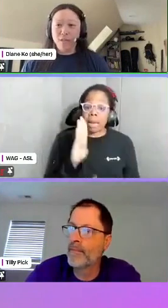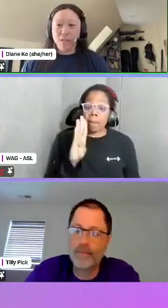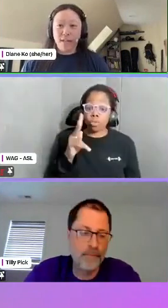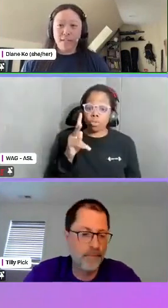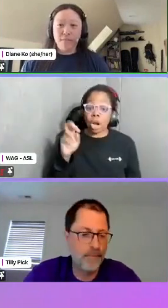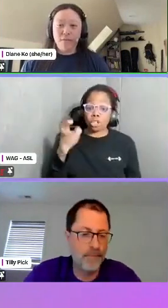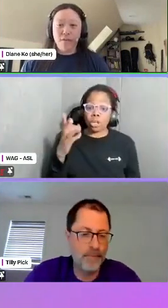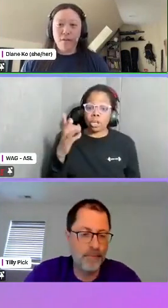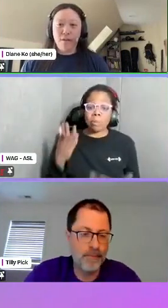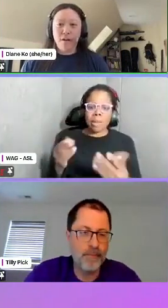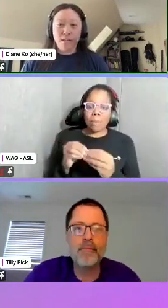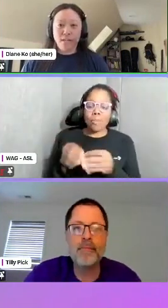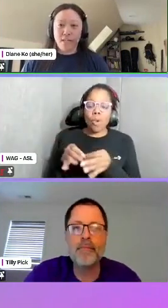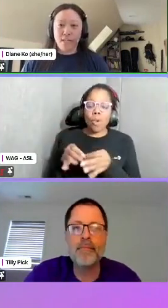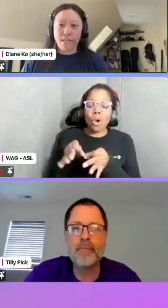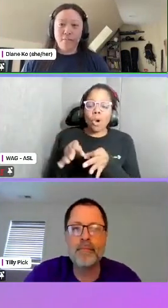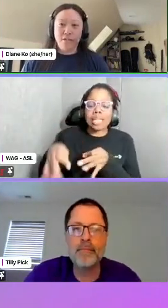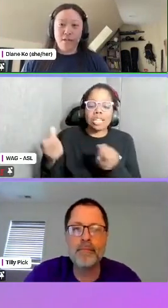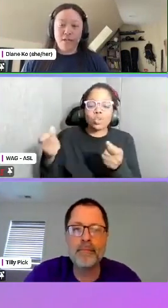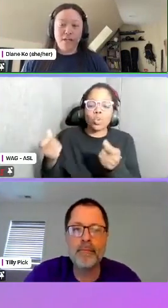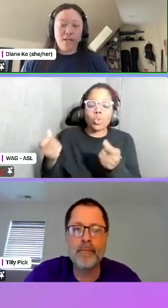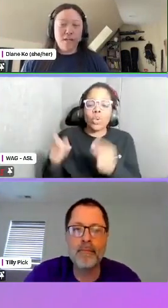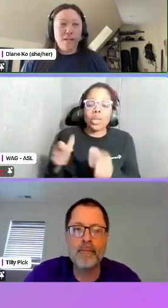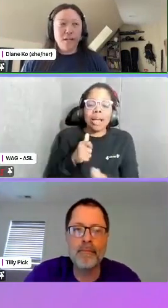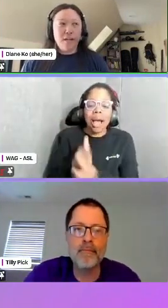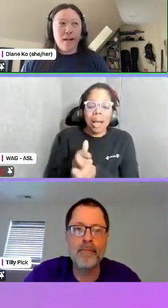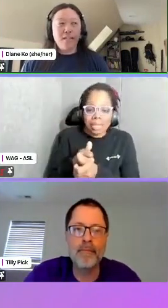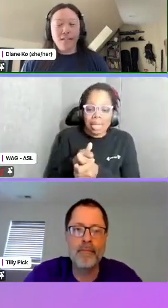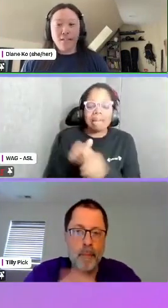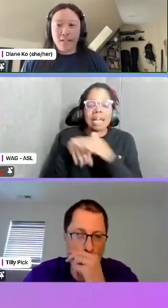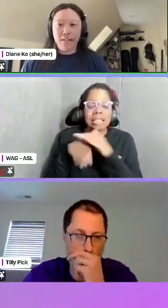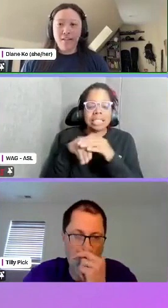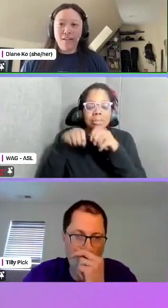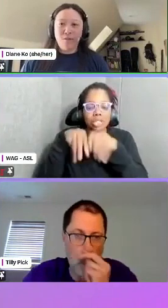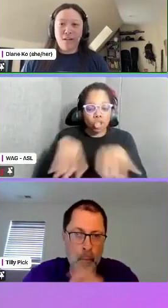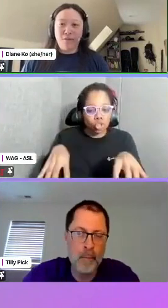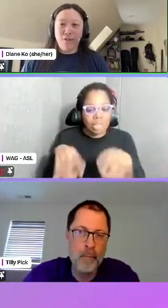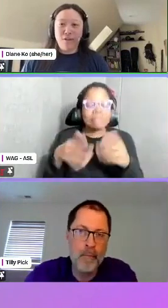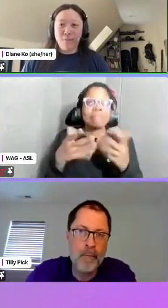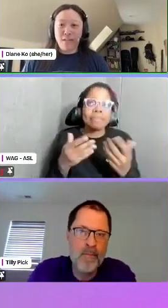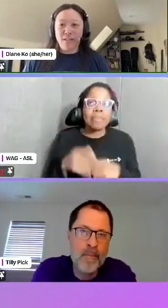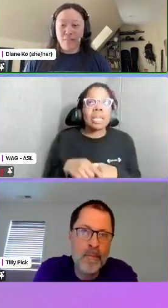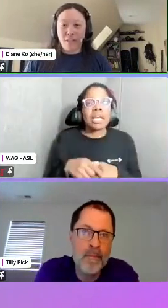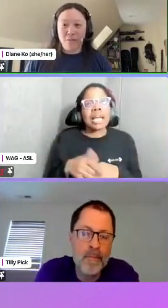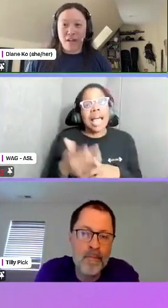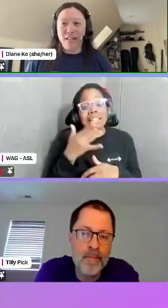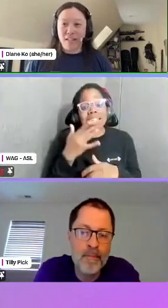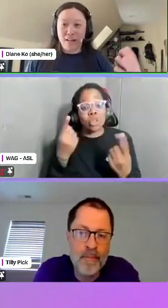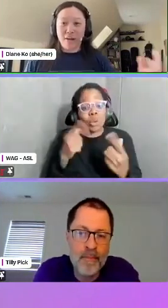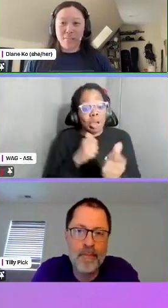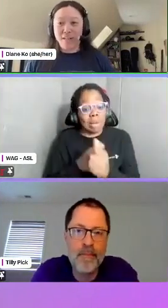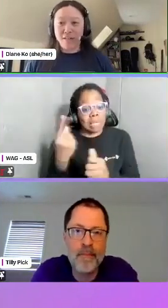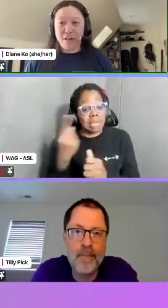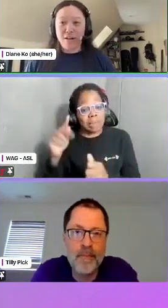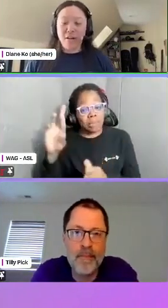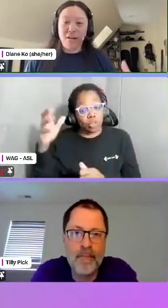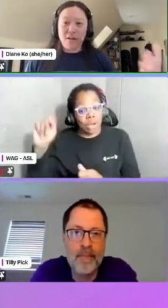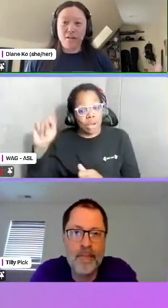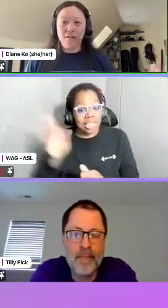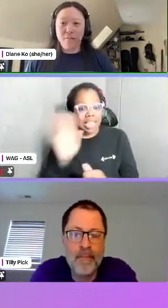handle itself. It does require a lot more intentionality. And it's easier to accidentally not